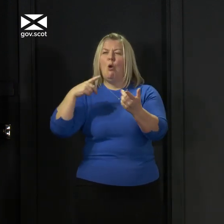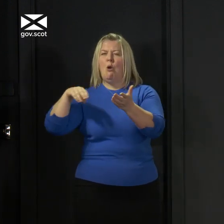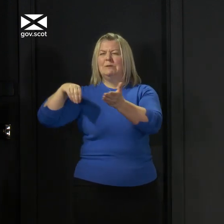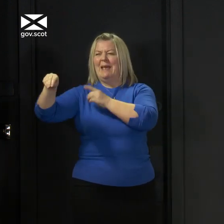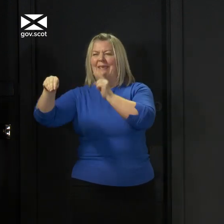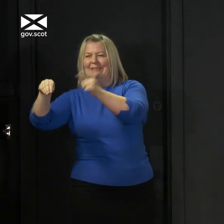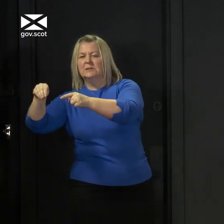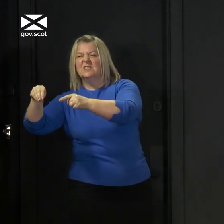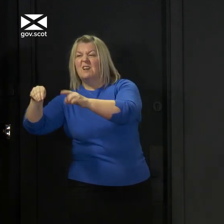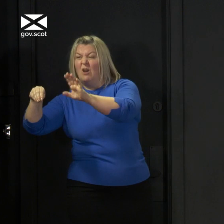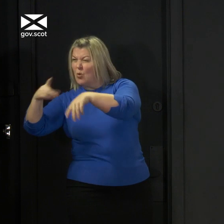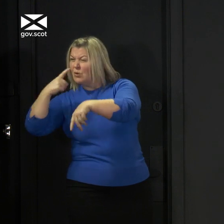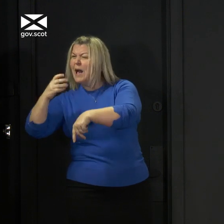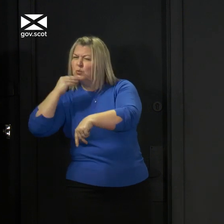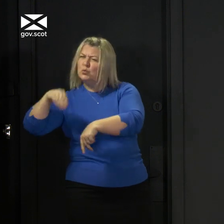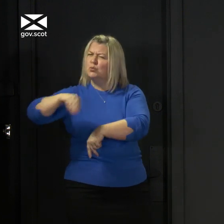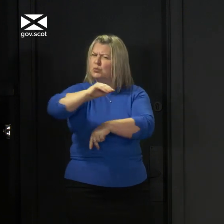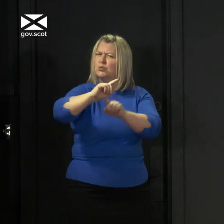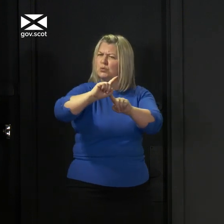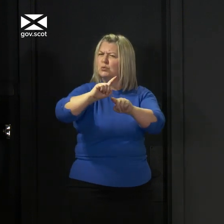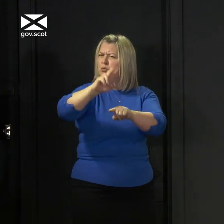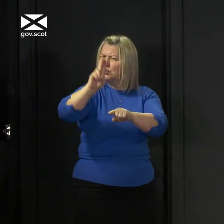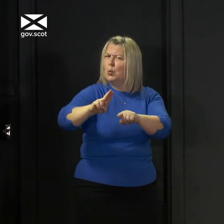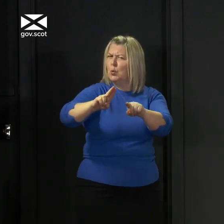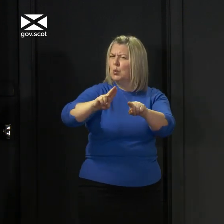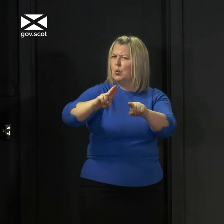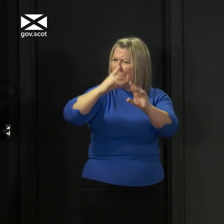backgrounds during a time when they're not in school and learning at home so we